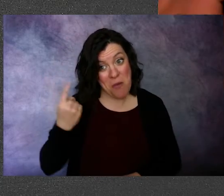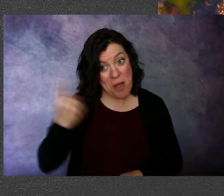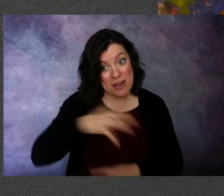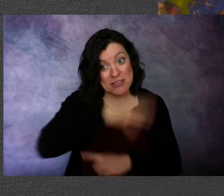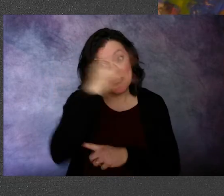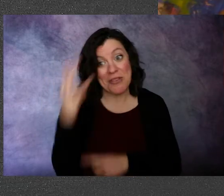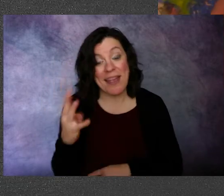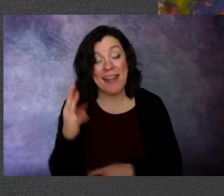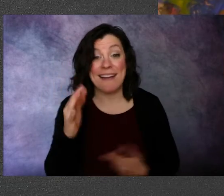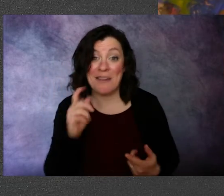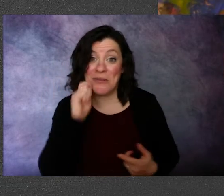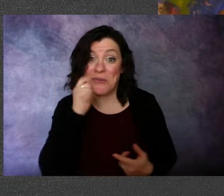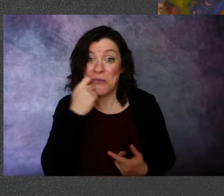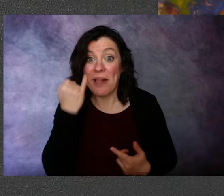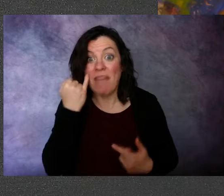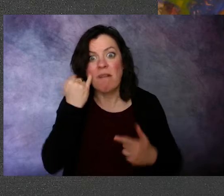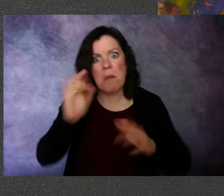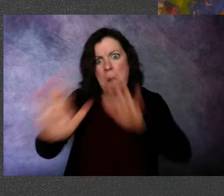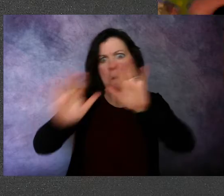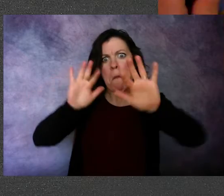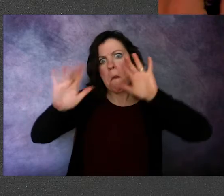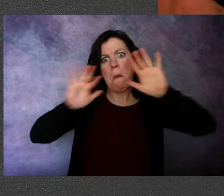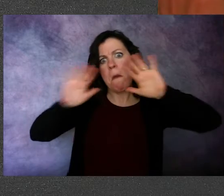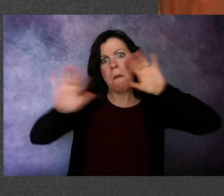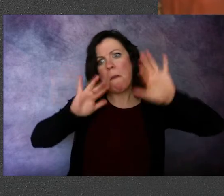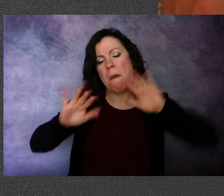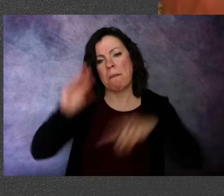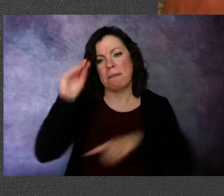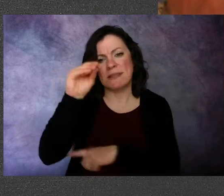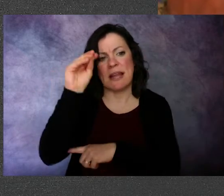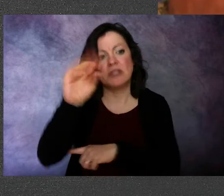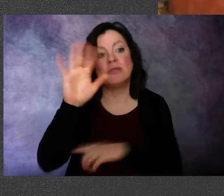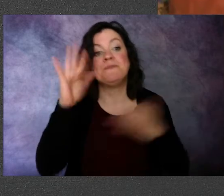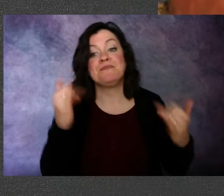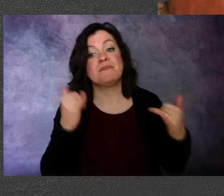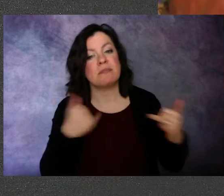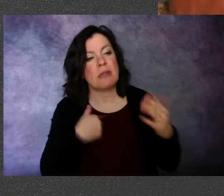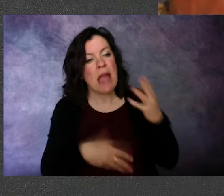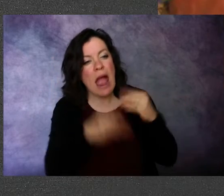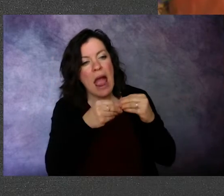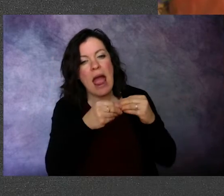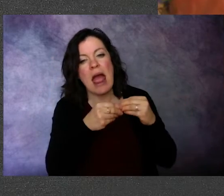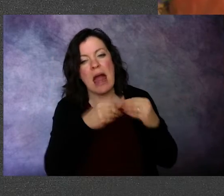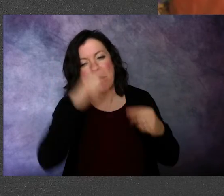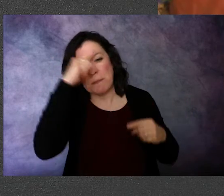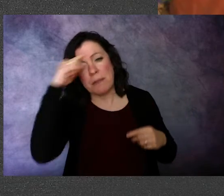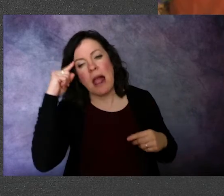That would be fun to see. All right, I really want these lines to stand out, so I'm gonna take some black,